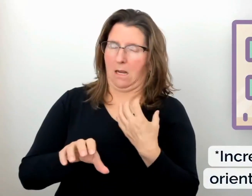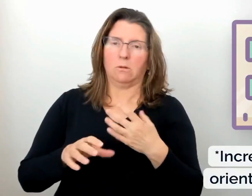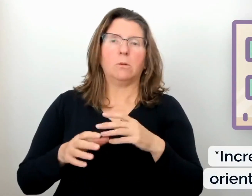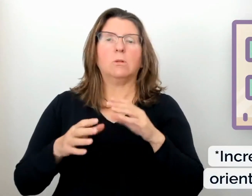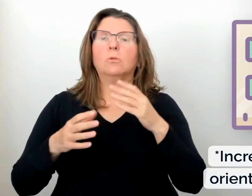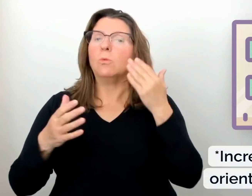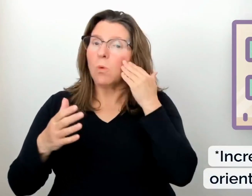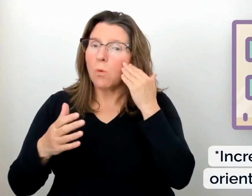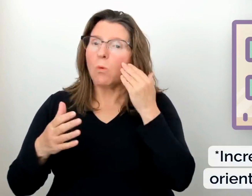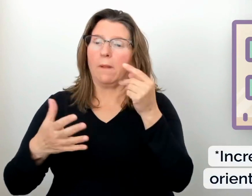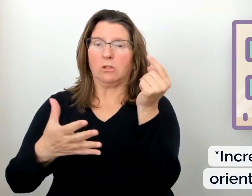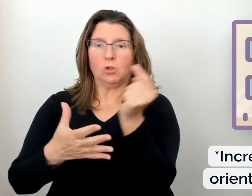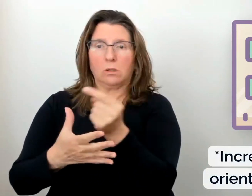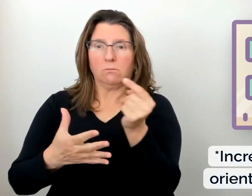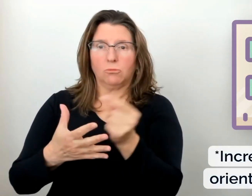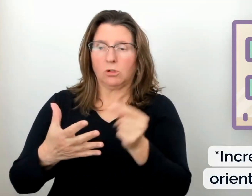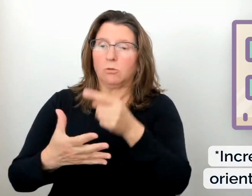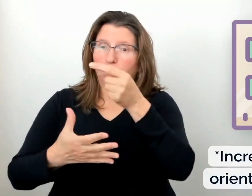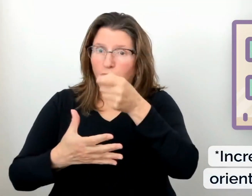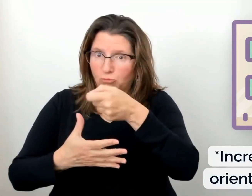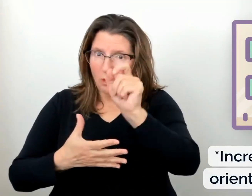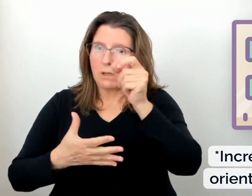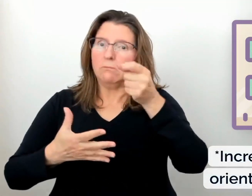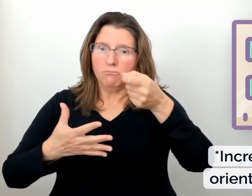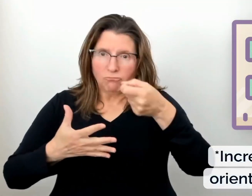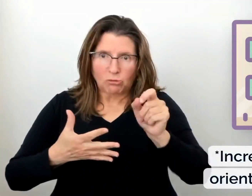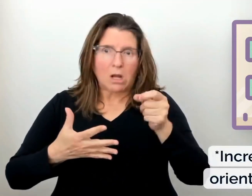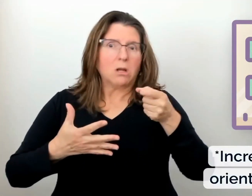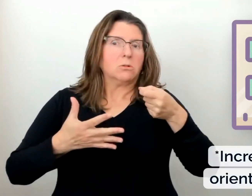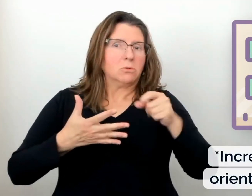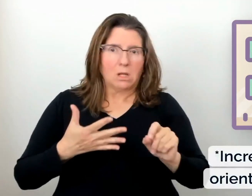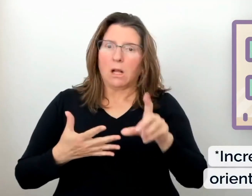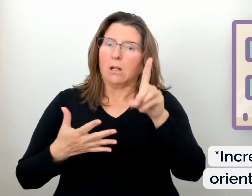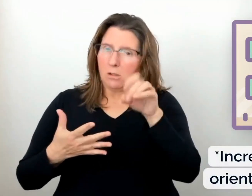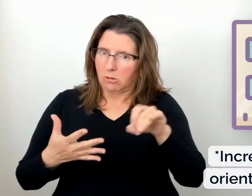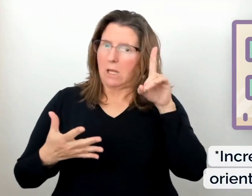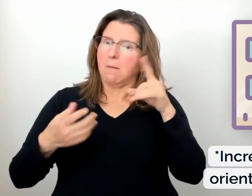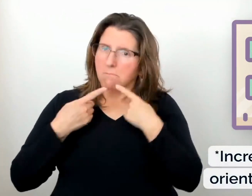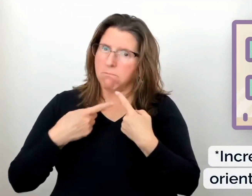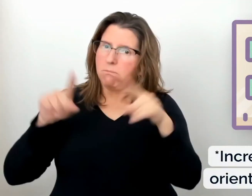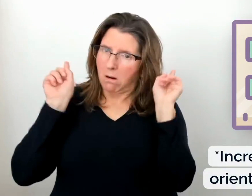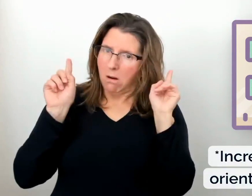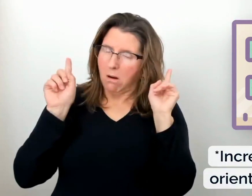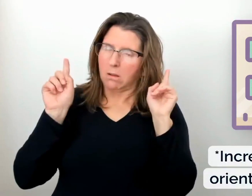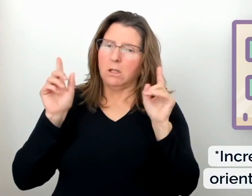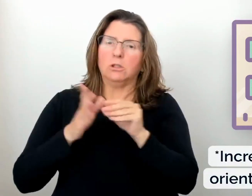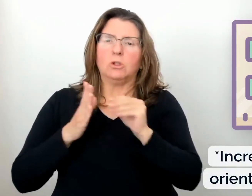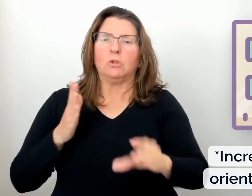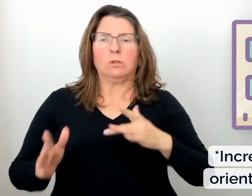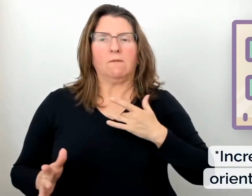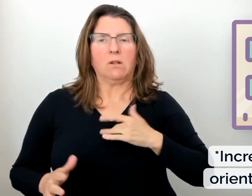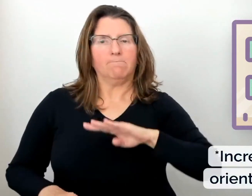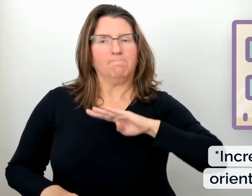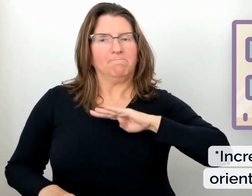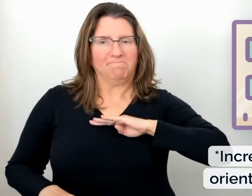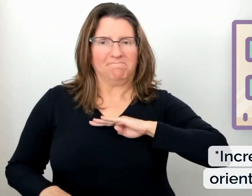To explicitly bring to their attention how far they have come, and what's next to continue their growth.